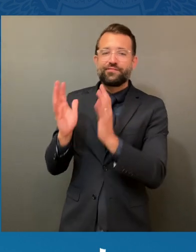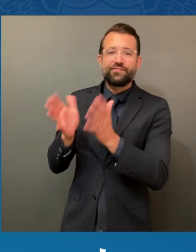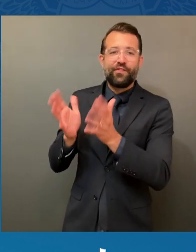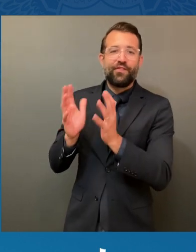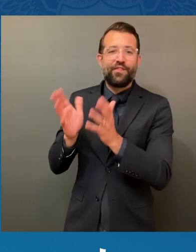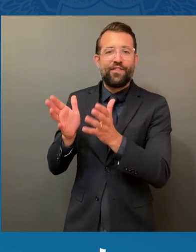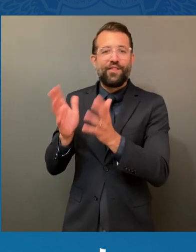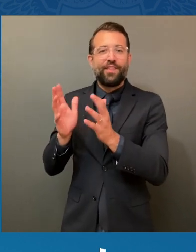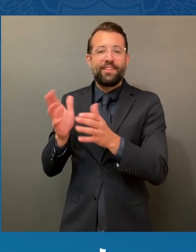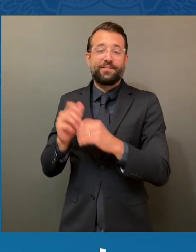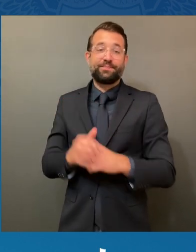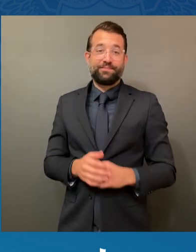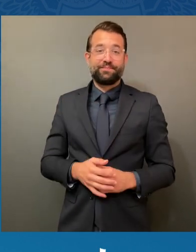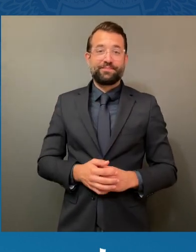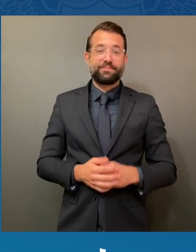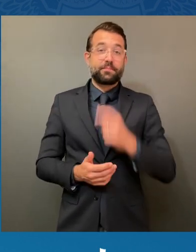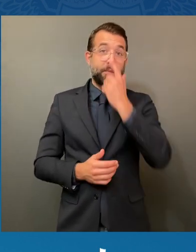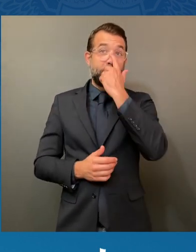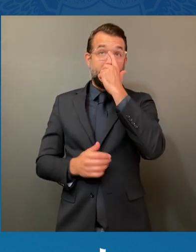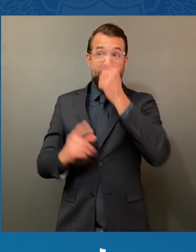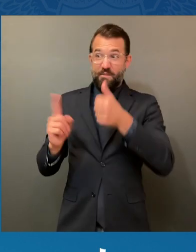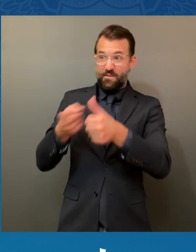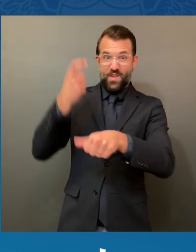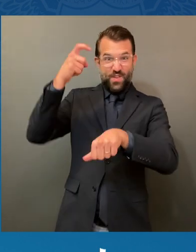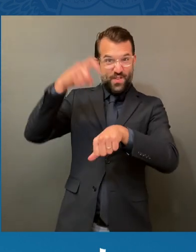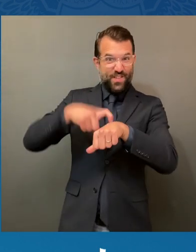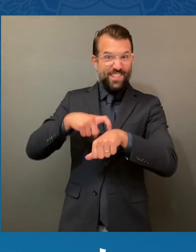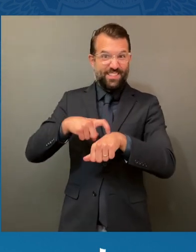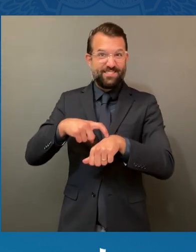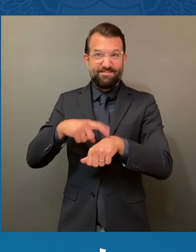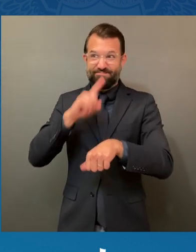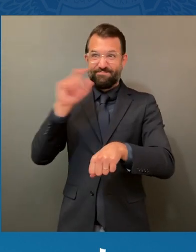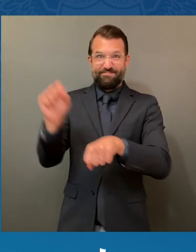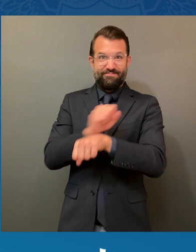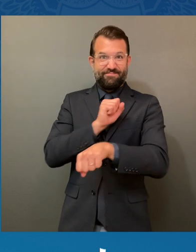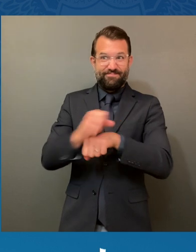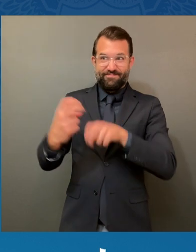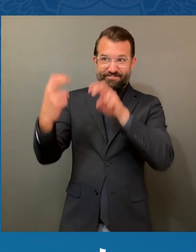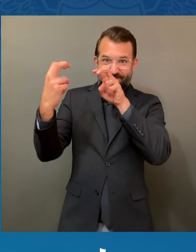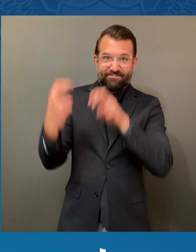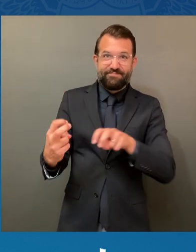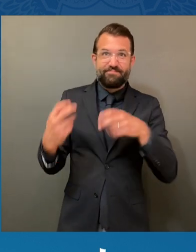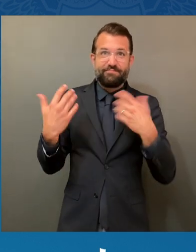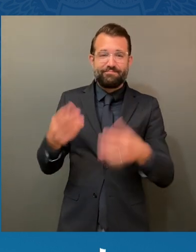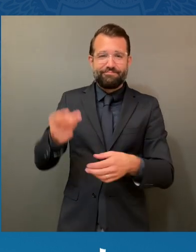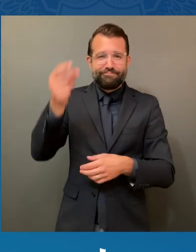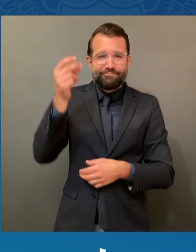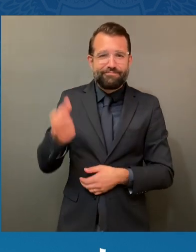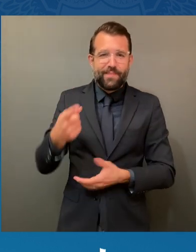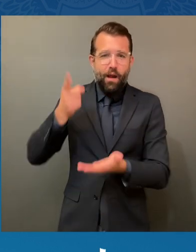for it being the first time that we sat down, we just went right into the issues. I remember that so clearly --